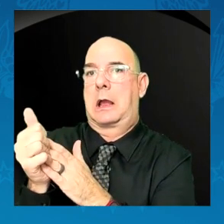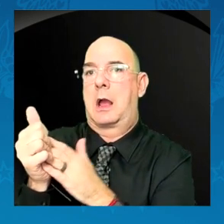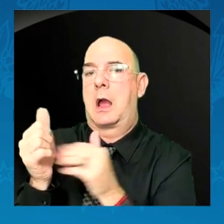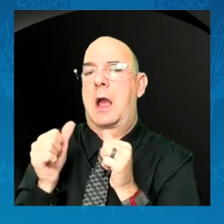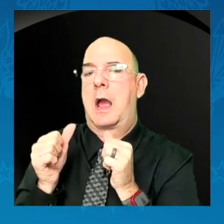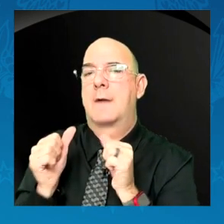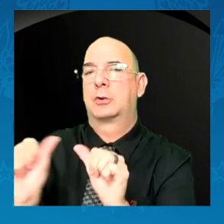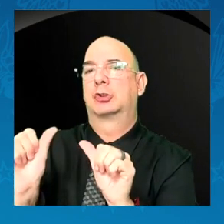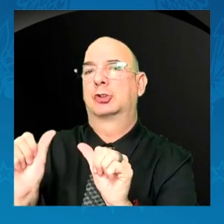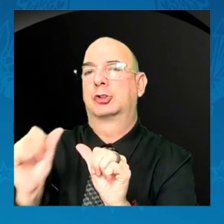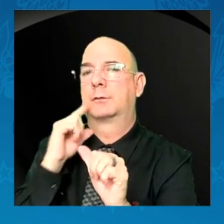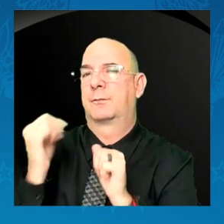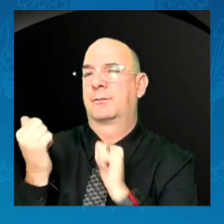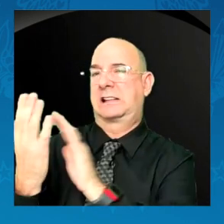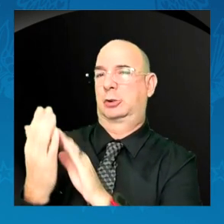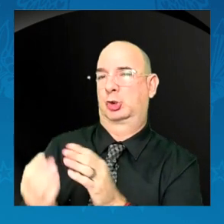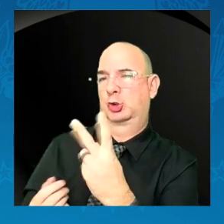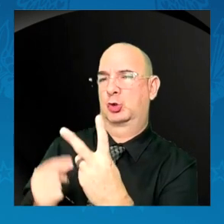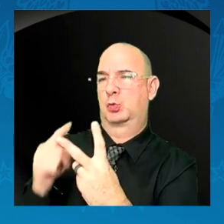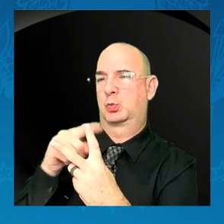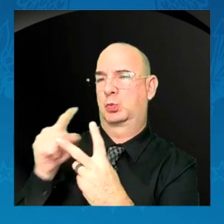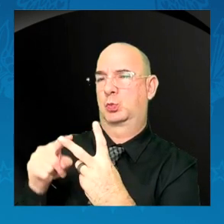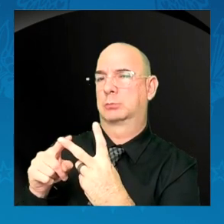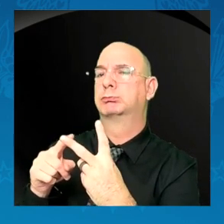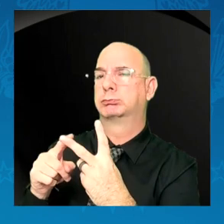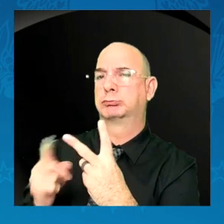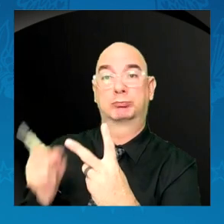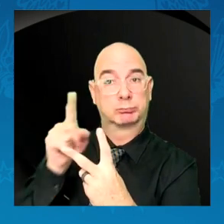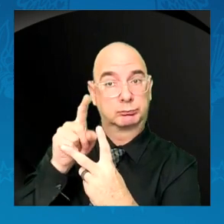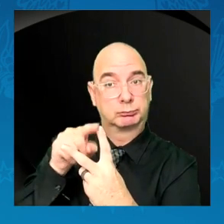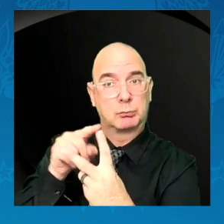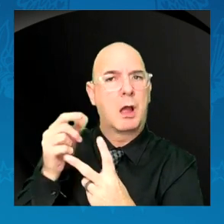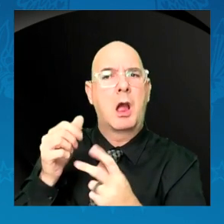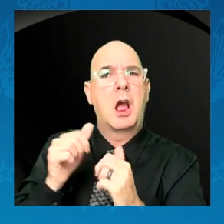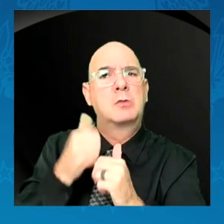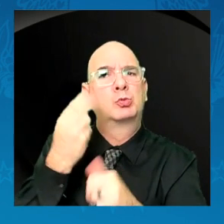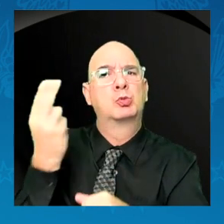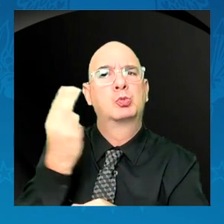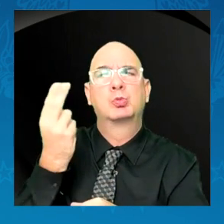one how we can use space to inspire new STEM students